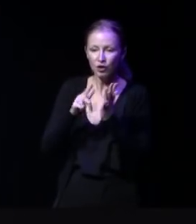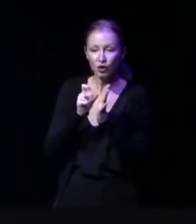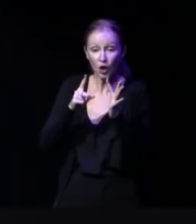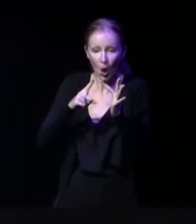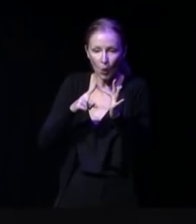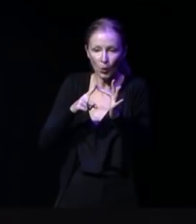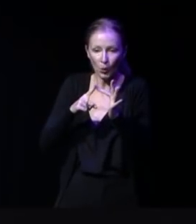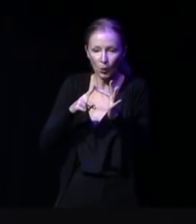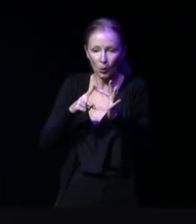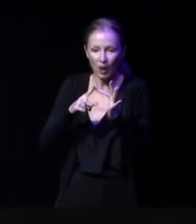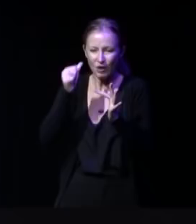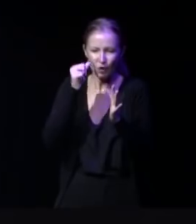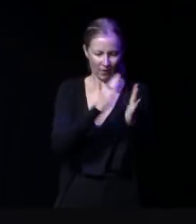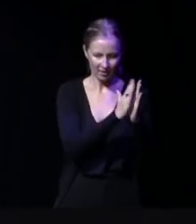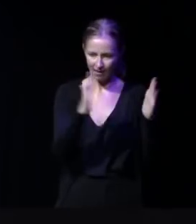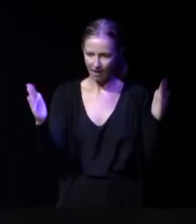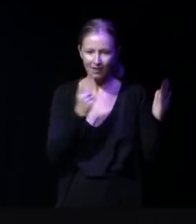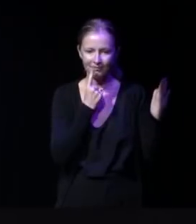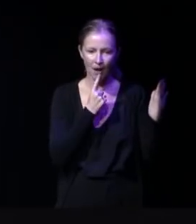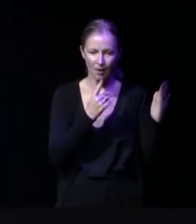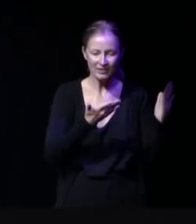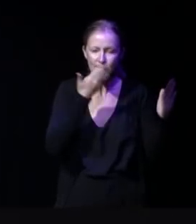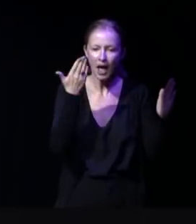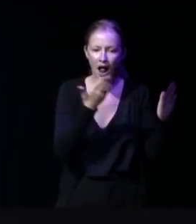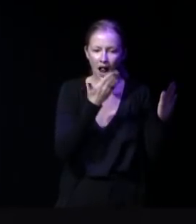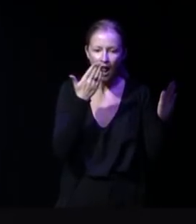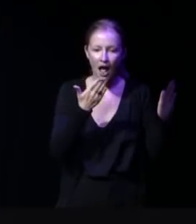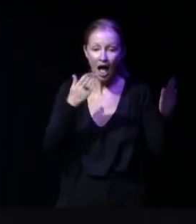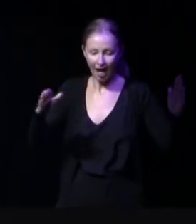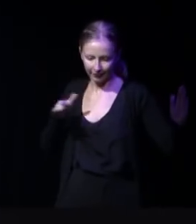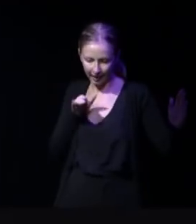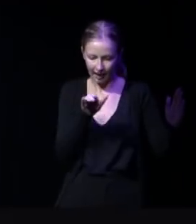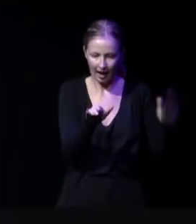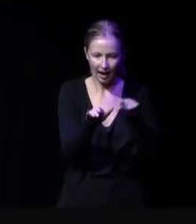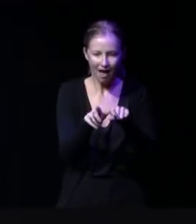of smell different prompts for you to act upon, right,